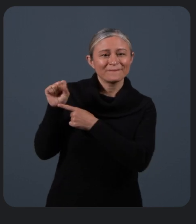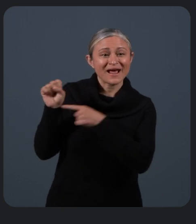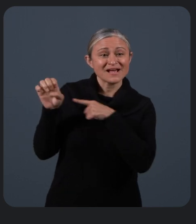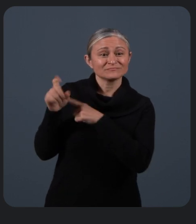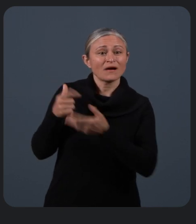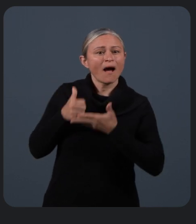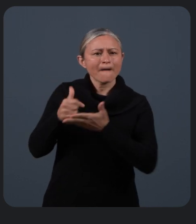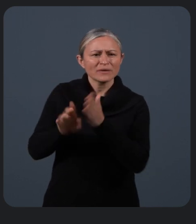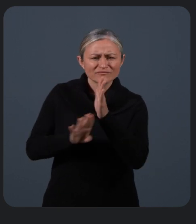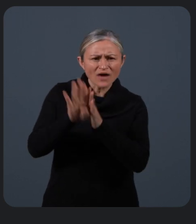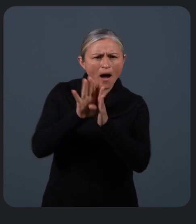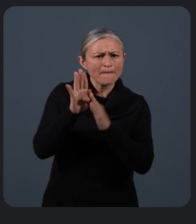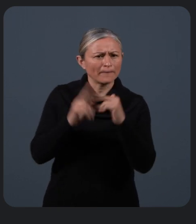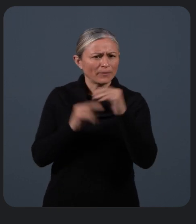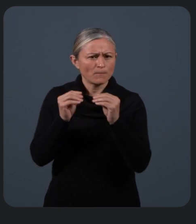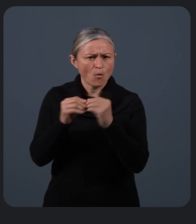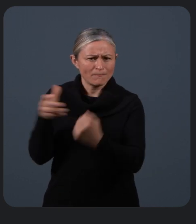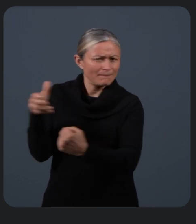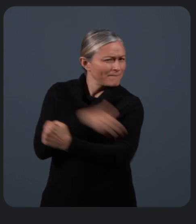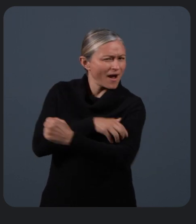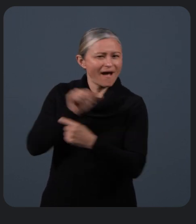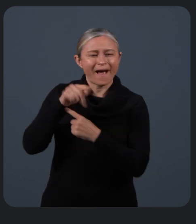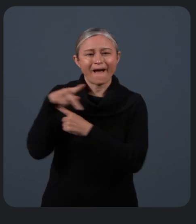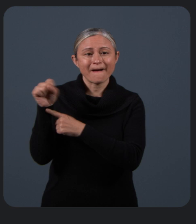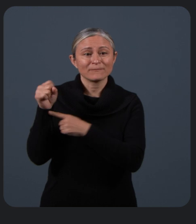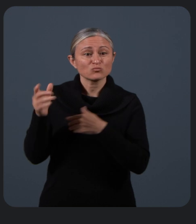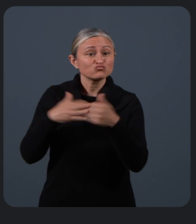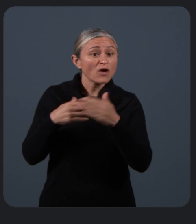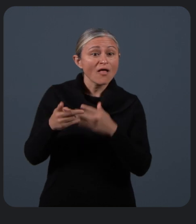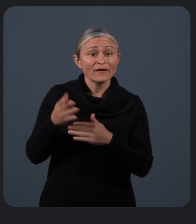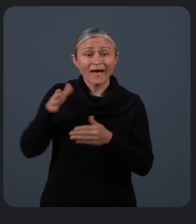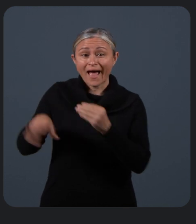more powerful apps, whether it's by adding backend APIs,